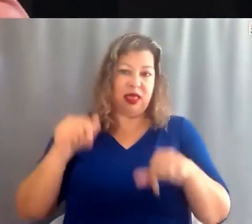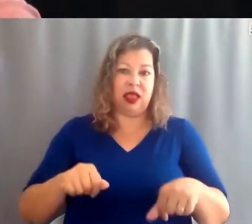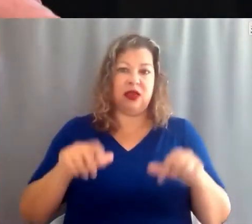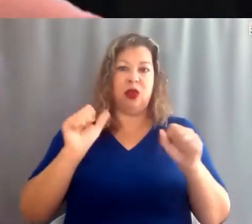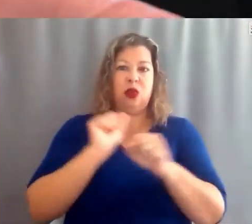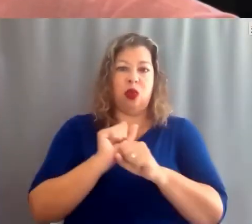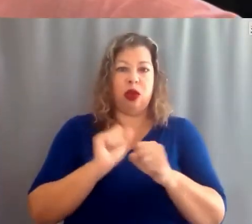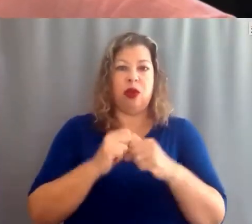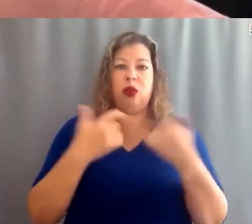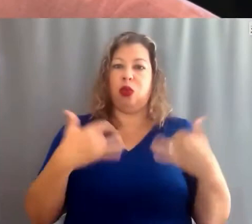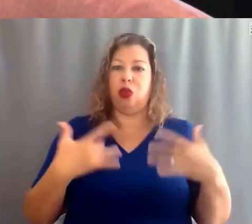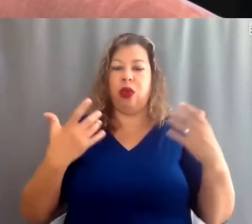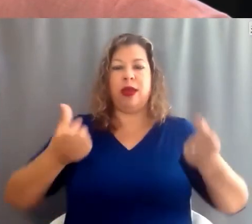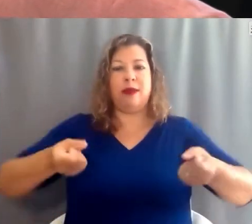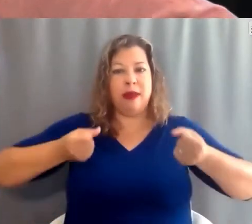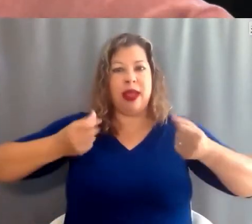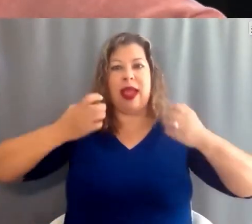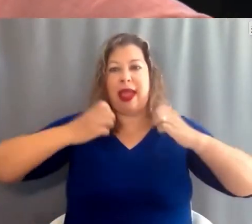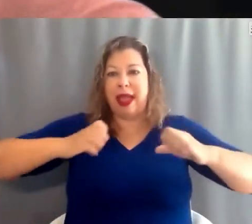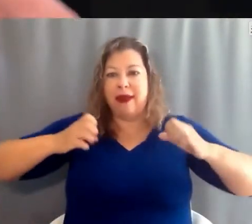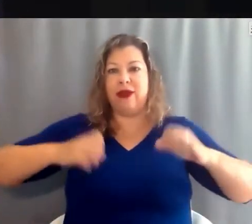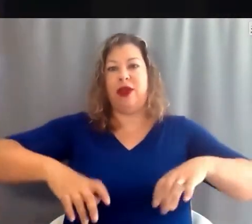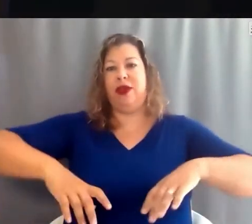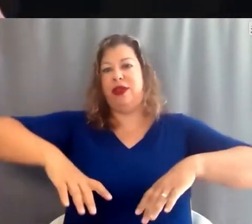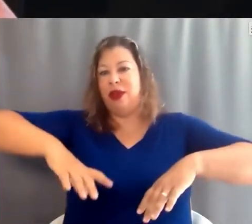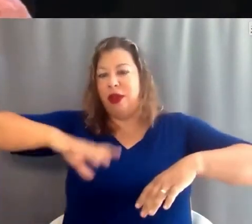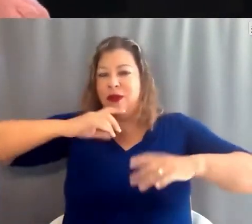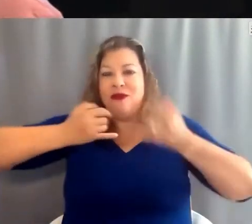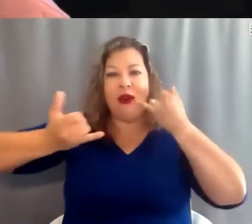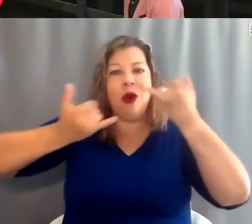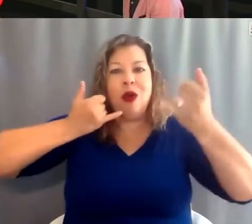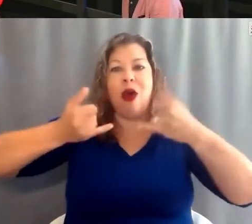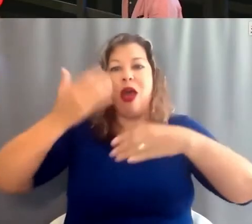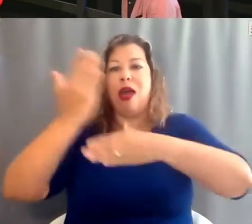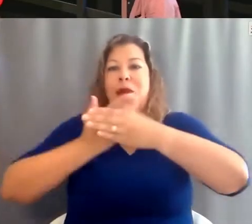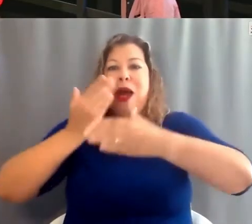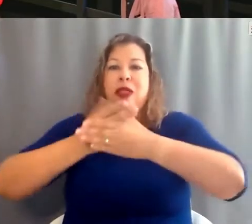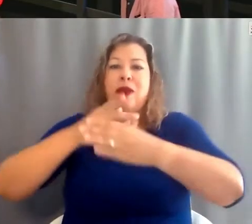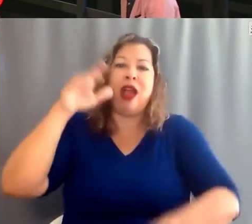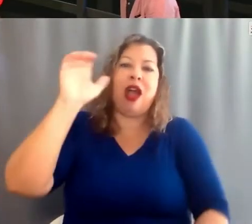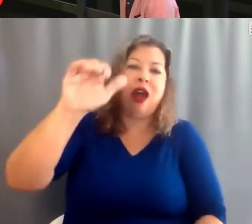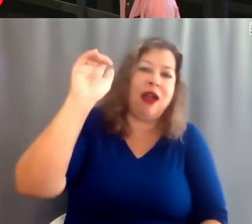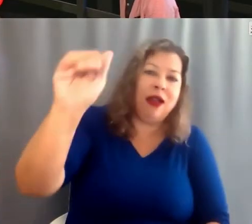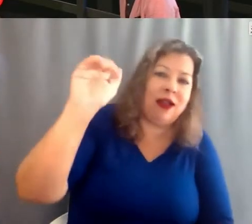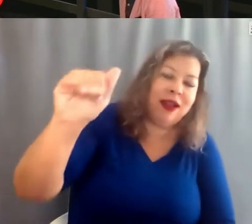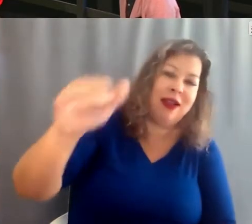and effort and bothering you and transporting things and a whole bunch of concepts.